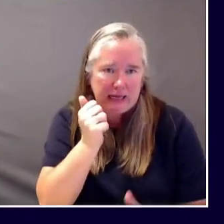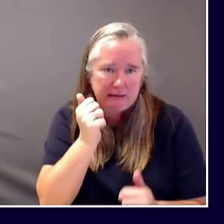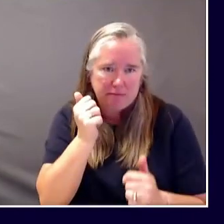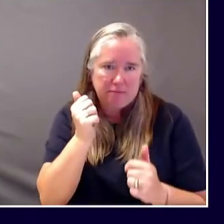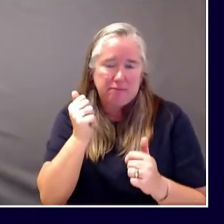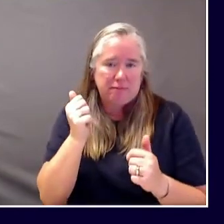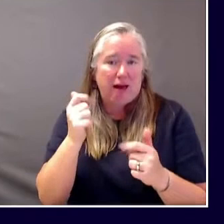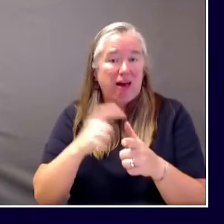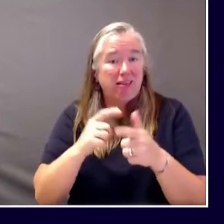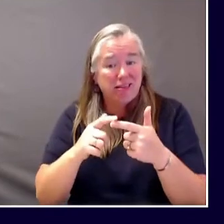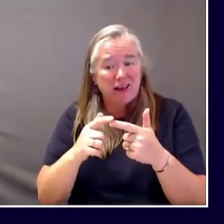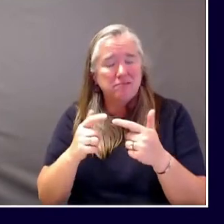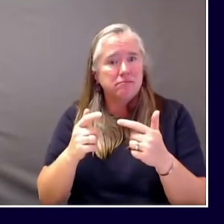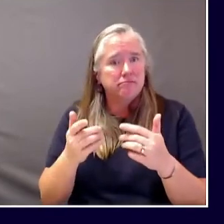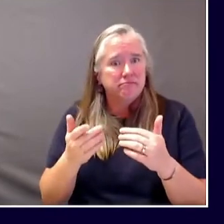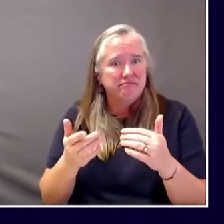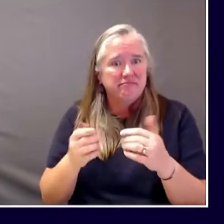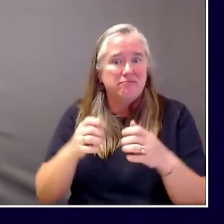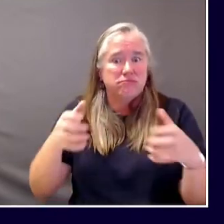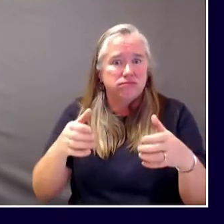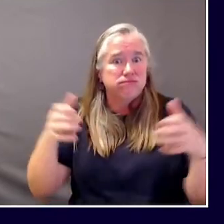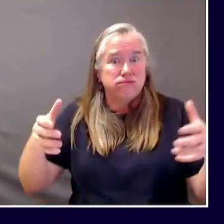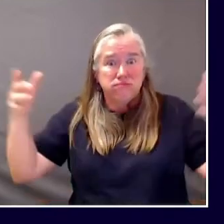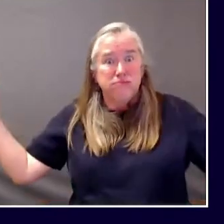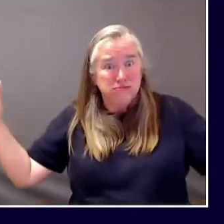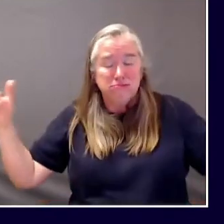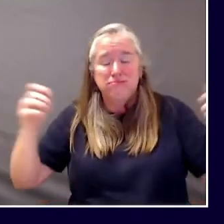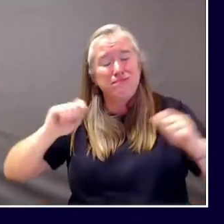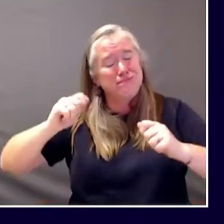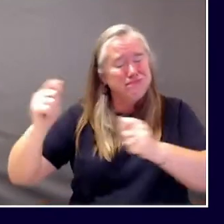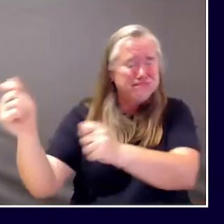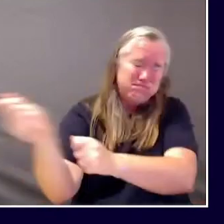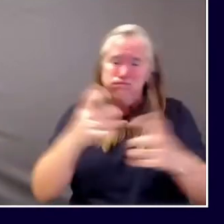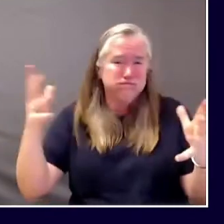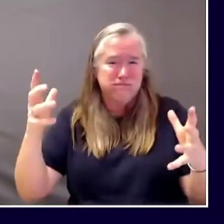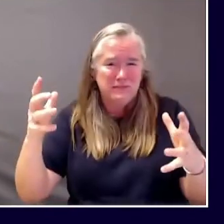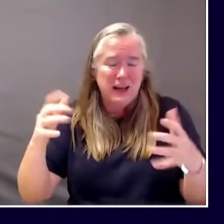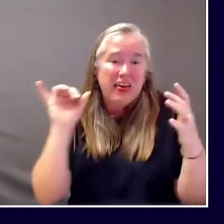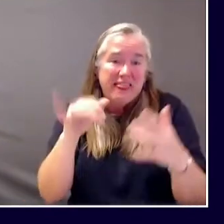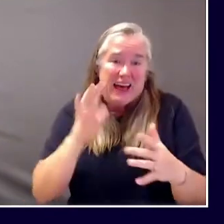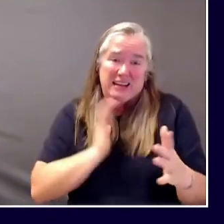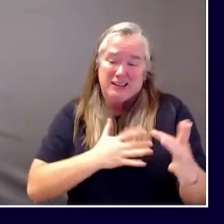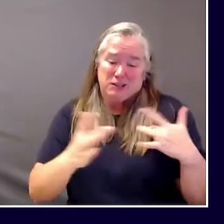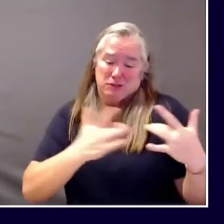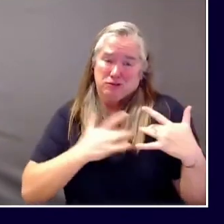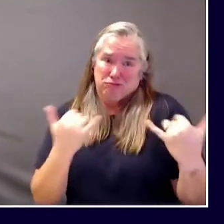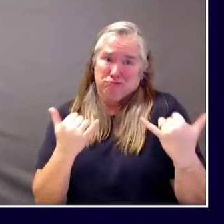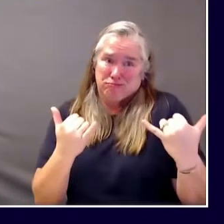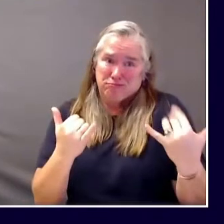days and so on and so forth